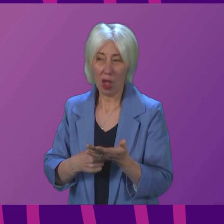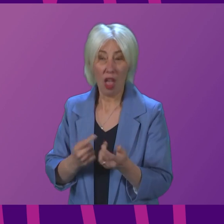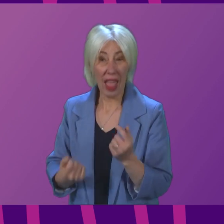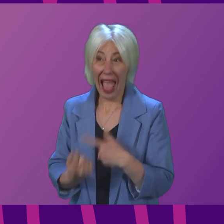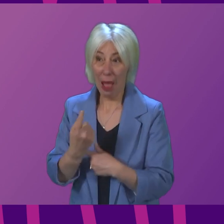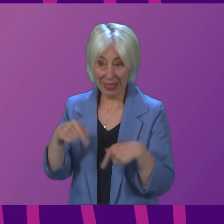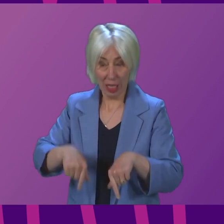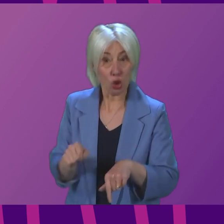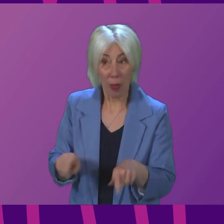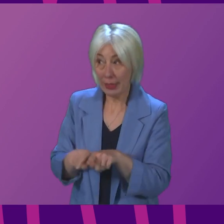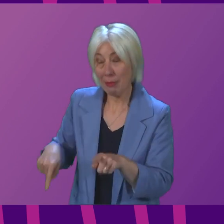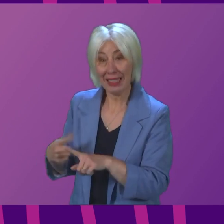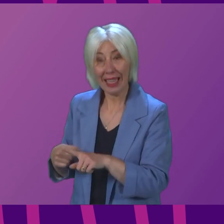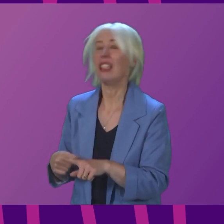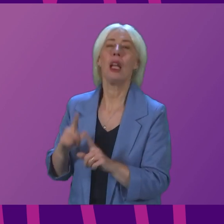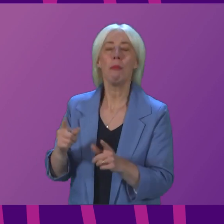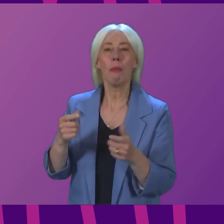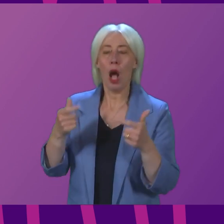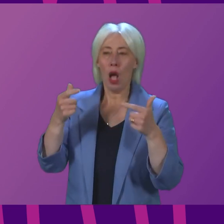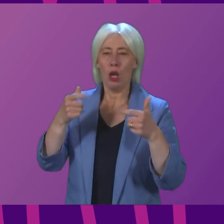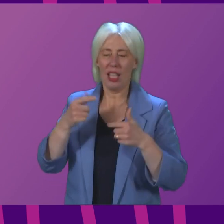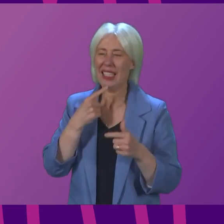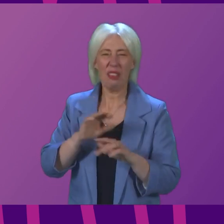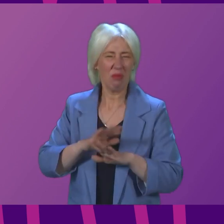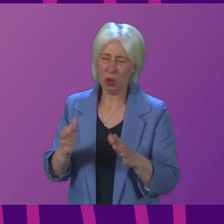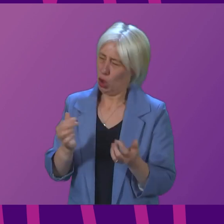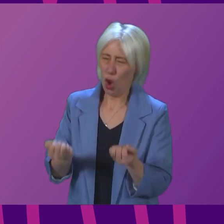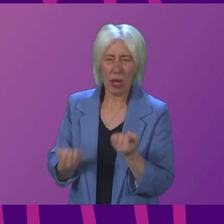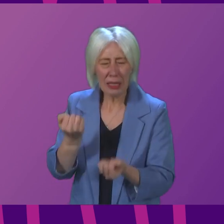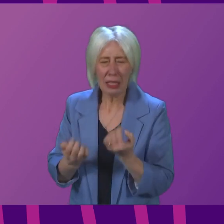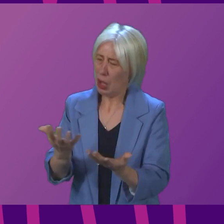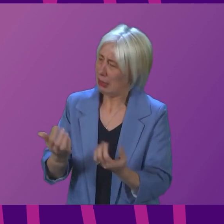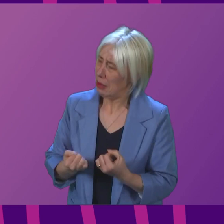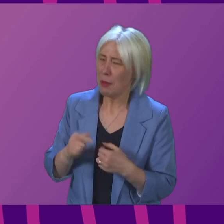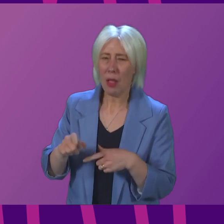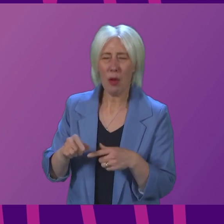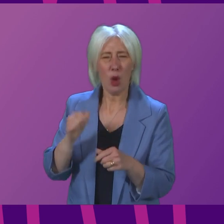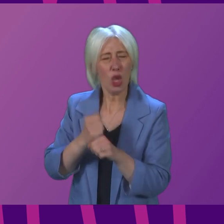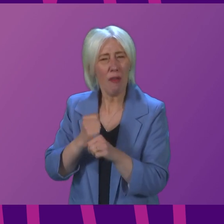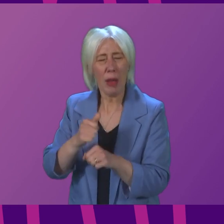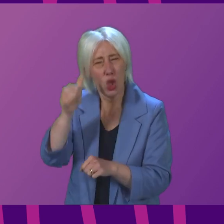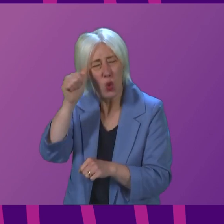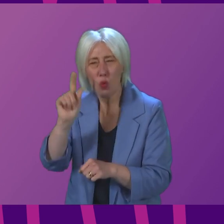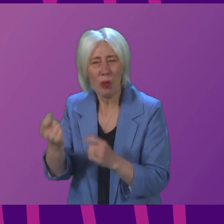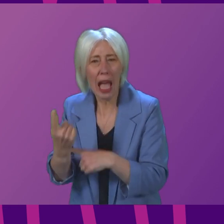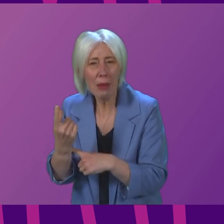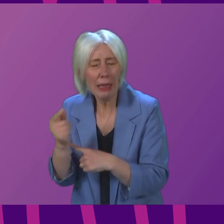Let us look at what the judgment makes clear: it says that what happened was “irrational”, “unlawful” and unreasonable, given what Governments knew. Let us look at what happened in Scotland.